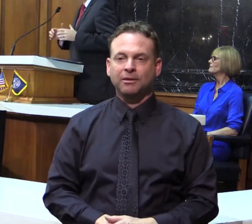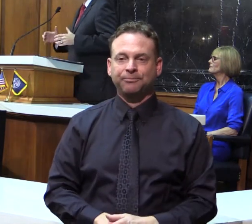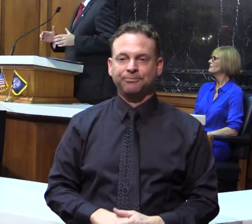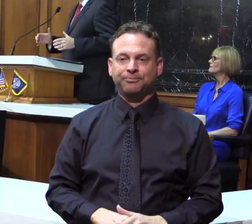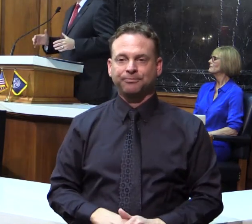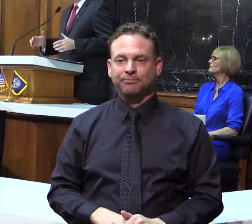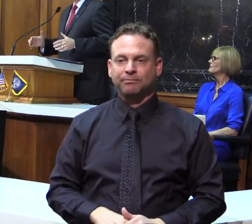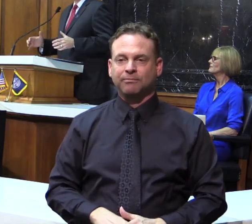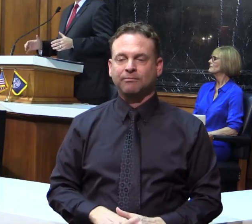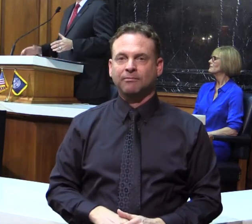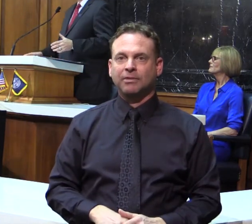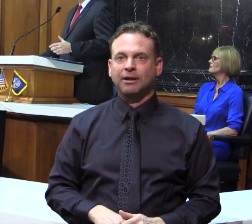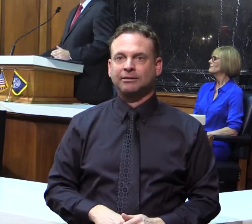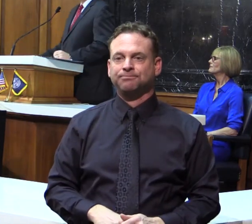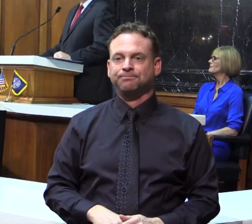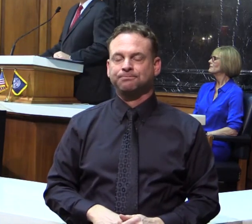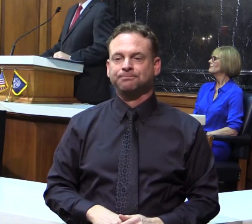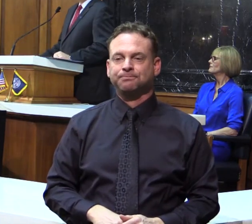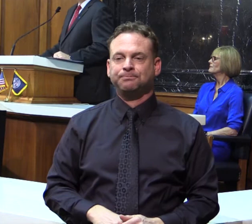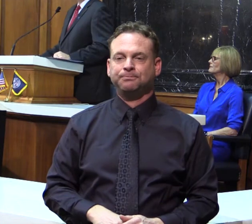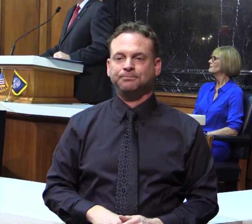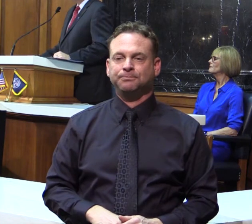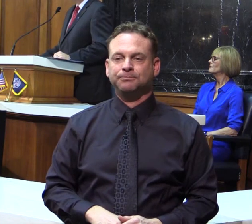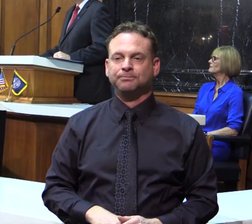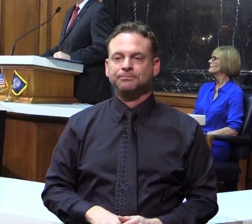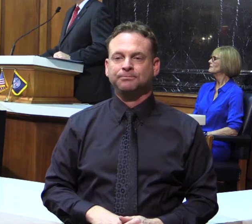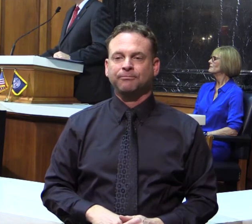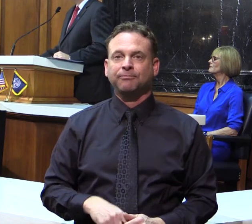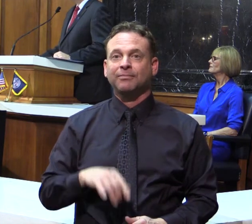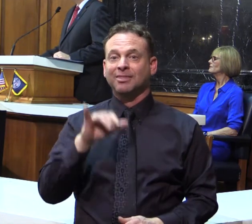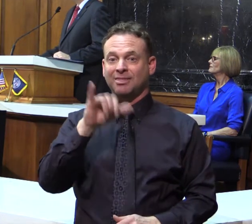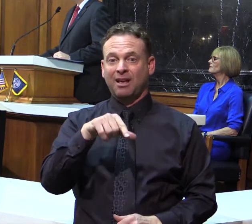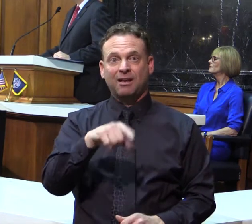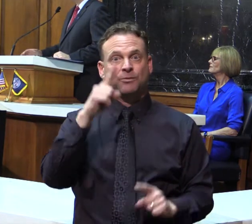framework to guide regions and communities.